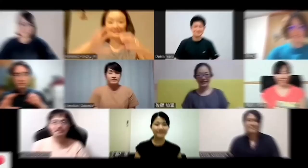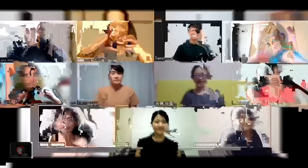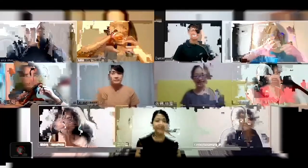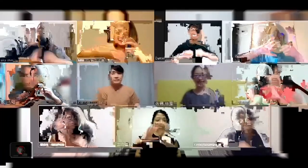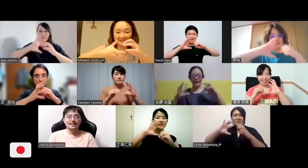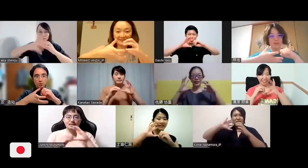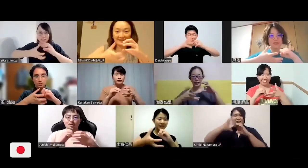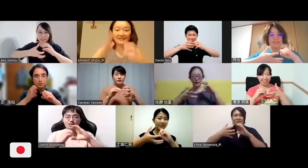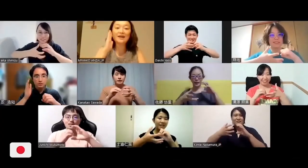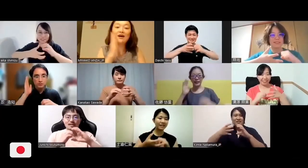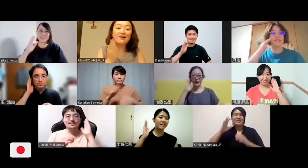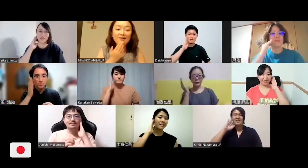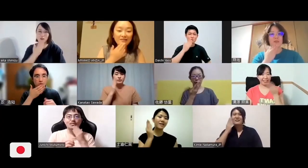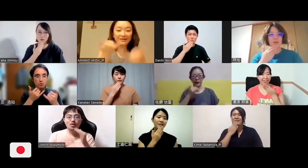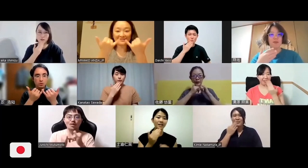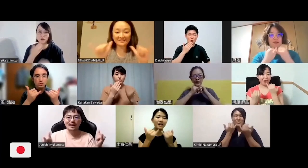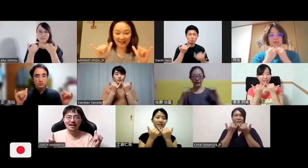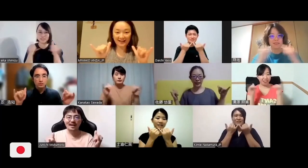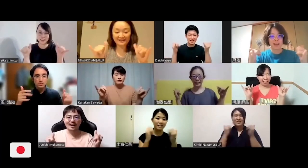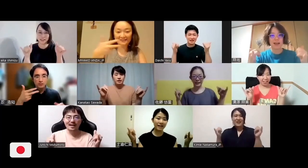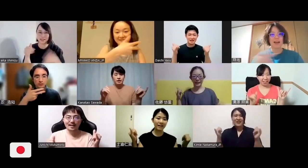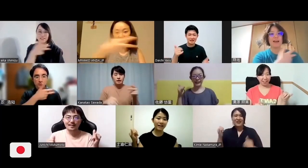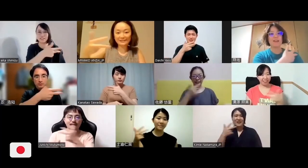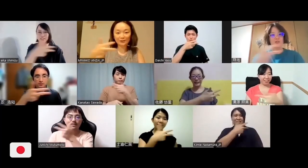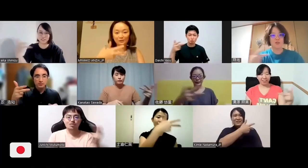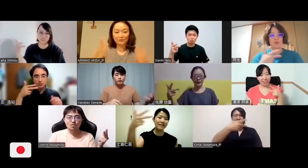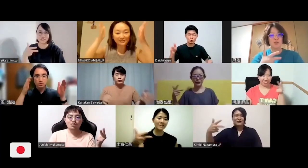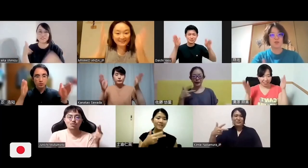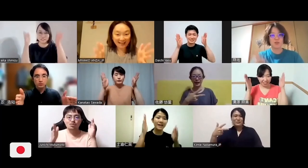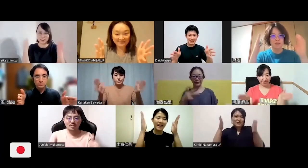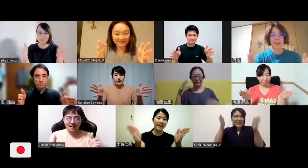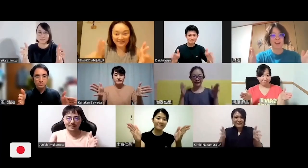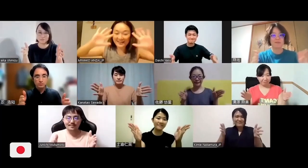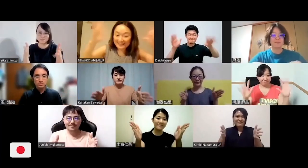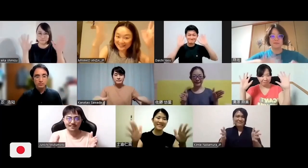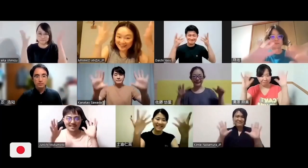(sign description: Signers are signing in Japanese Sign Language)